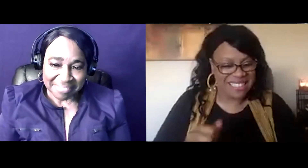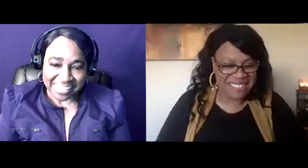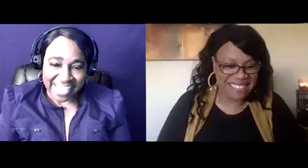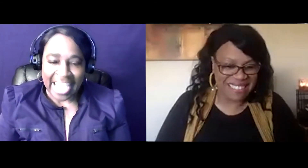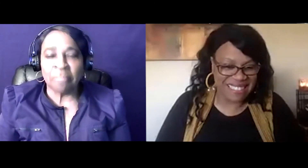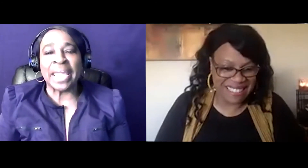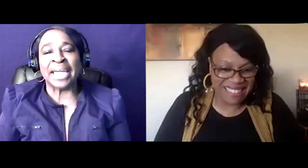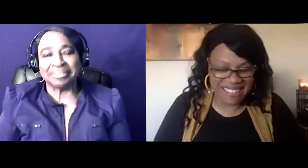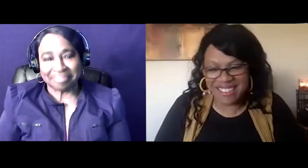Amen.